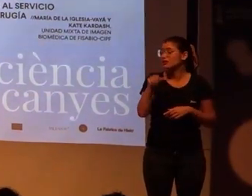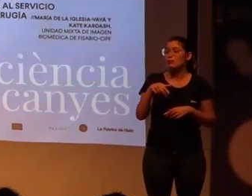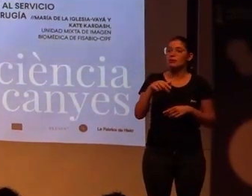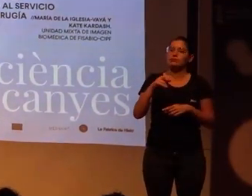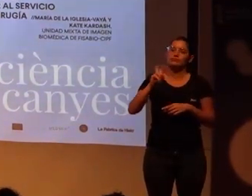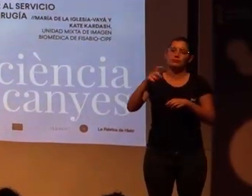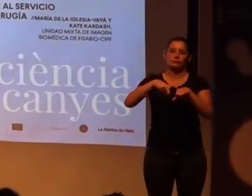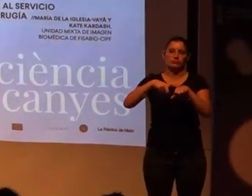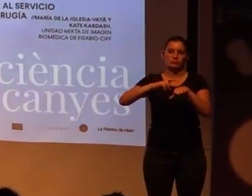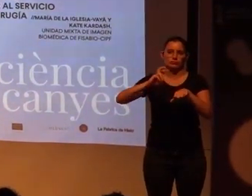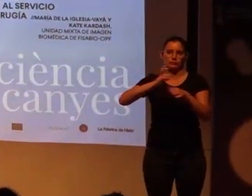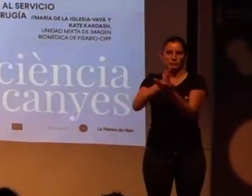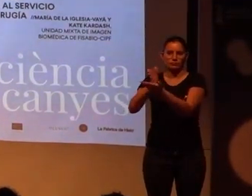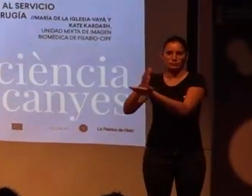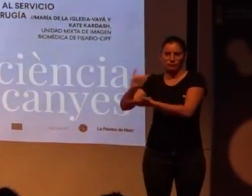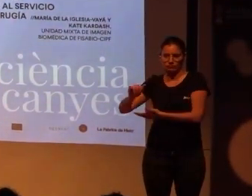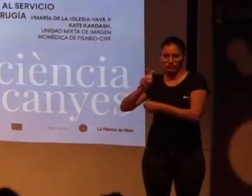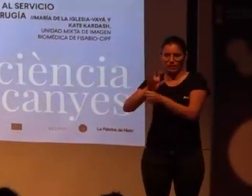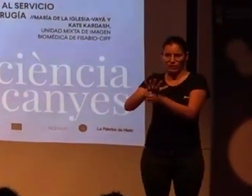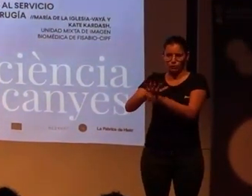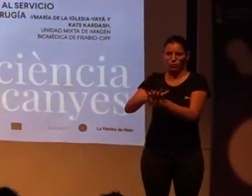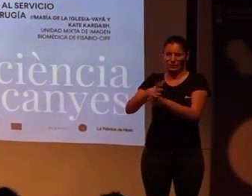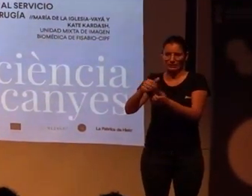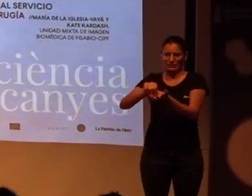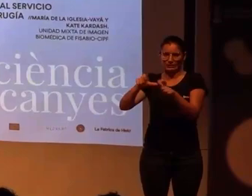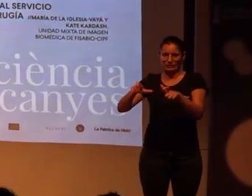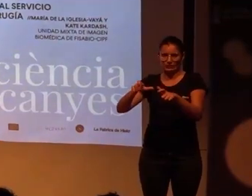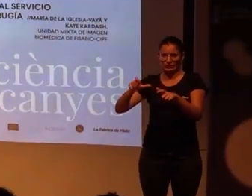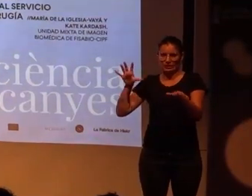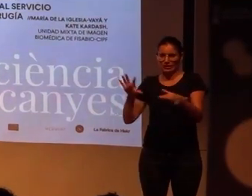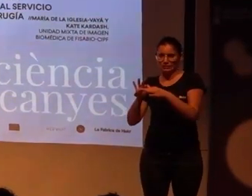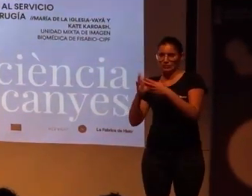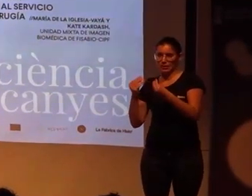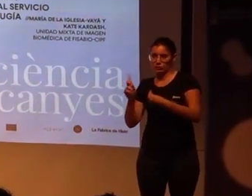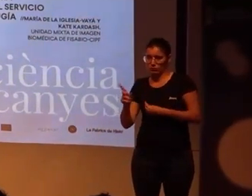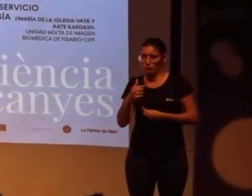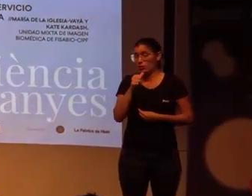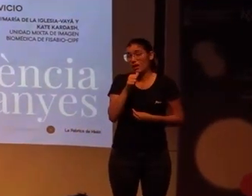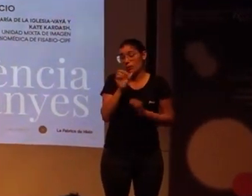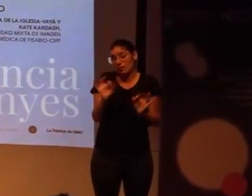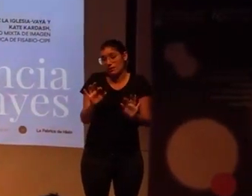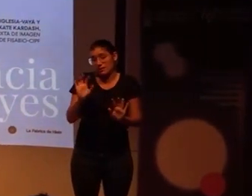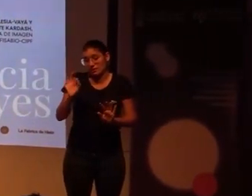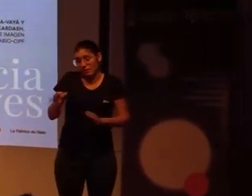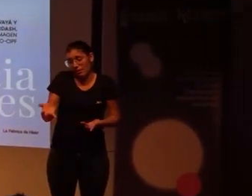of crops, of urban agriculture that are not so dependent on that, well, actually almost all of them depend on water, but well.